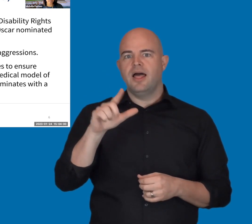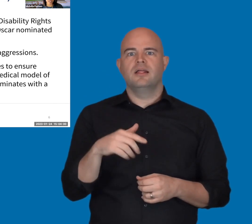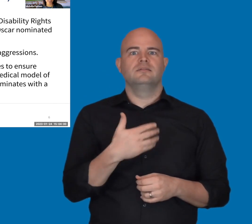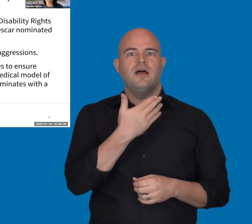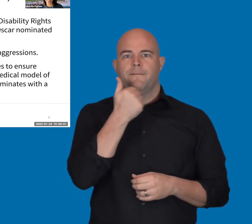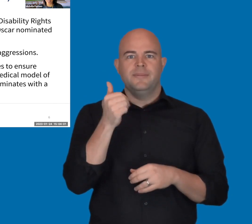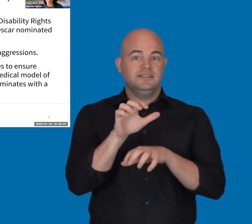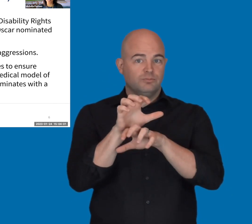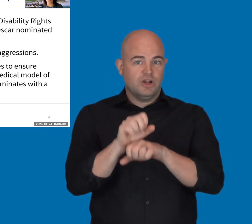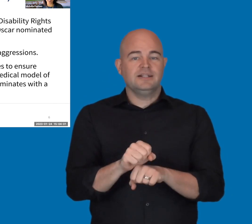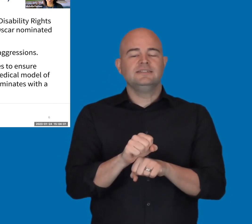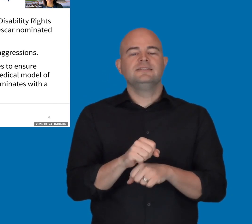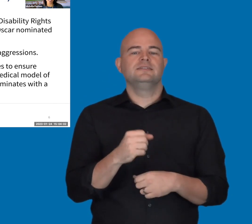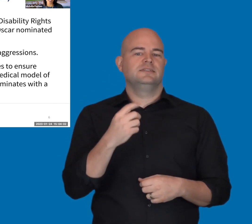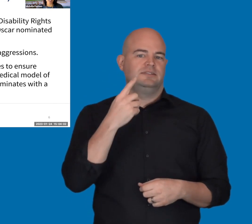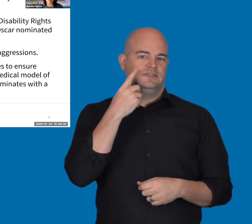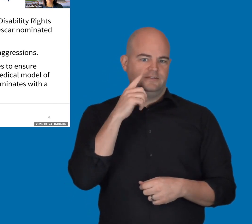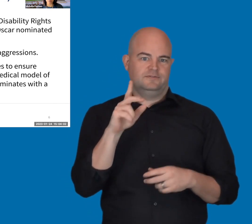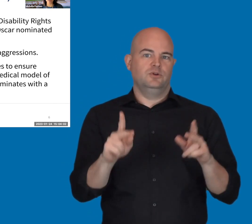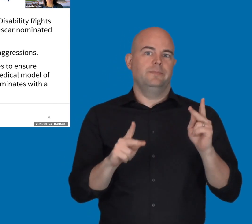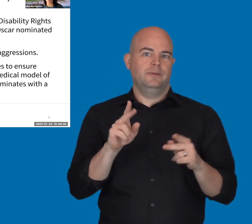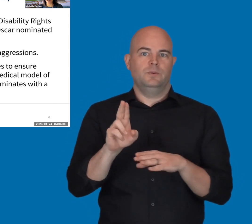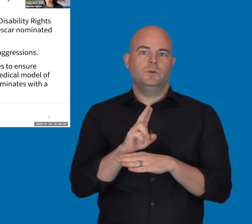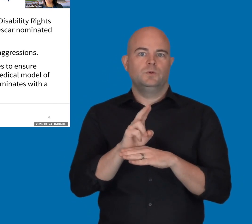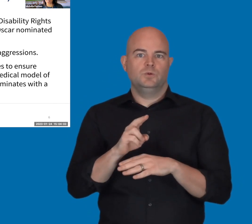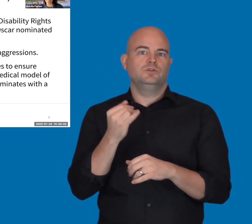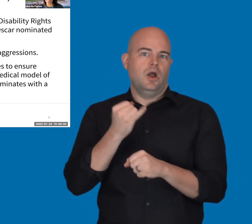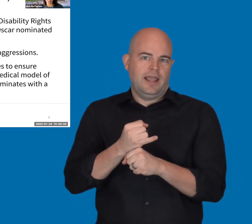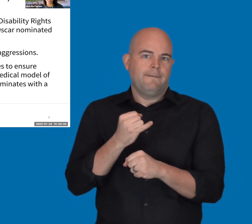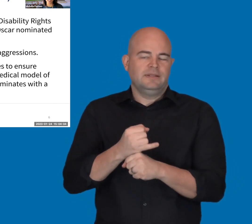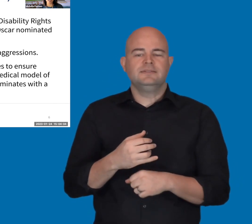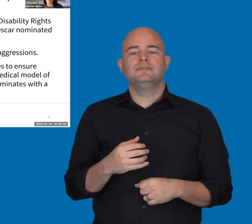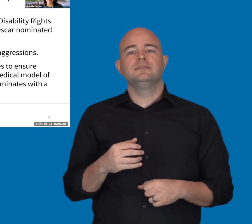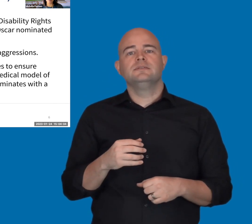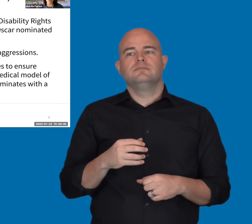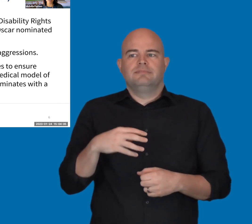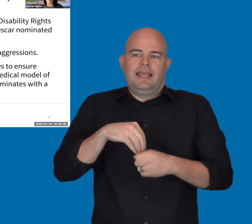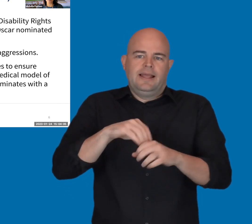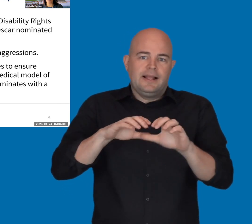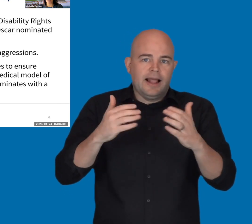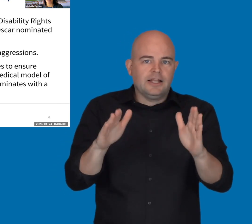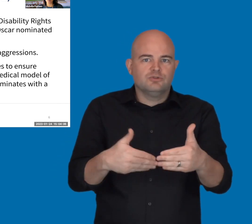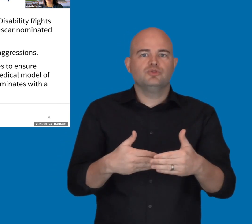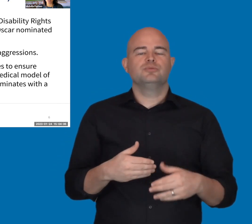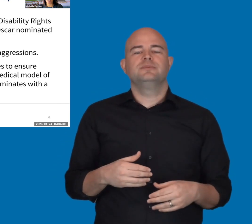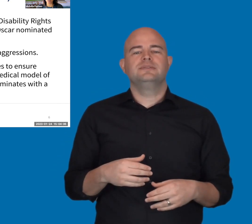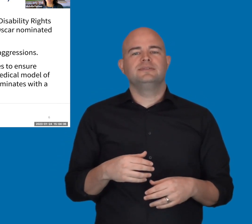Week five we discussed -- so, there are other things that we also wanted to do. We wanted to make sure we kind of touched a little bit on some different topics.